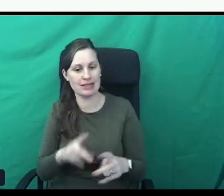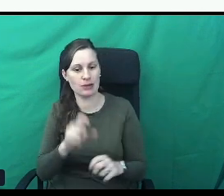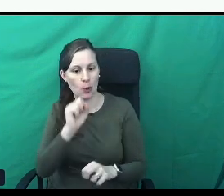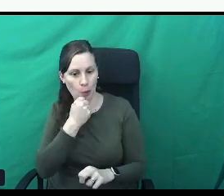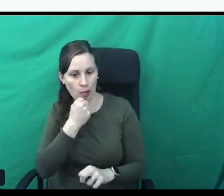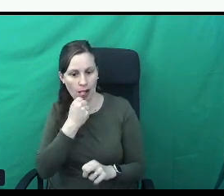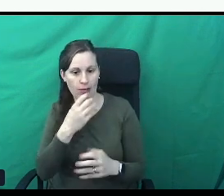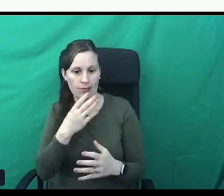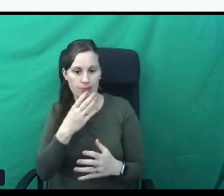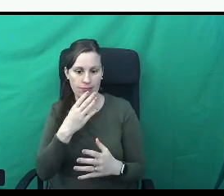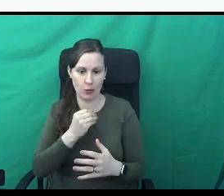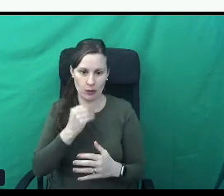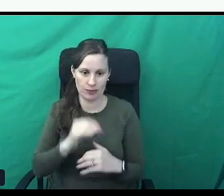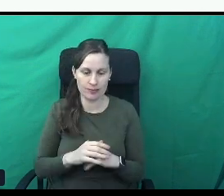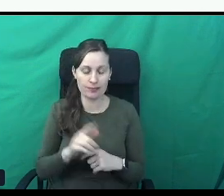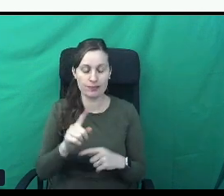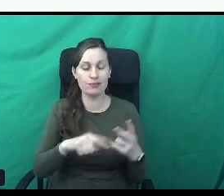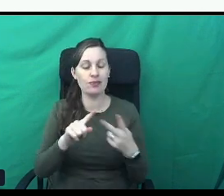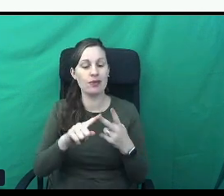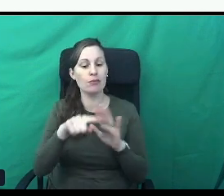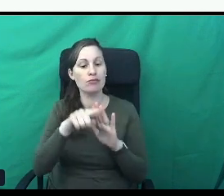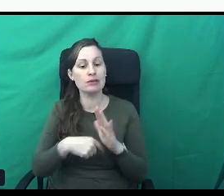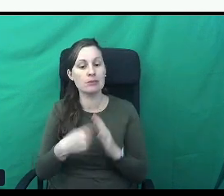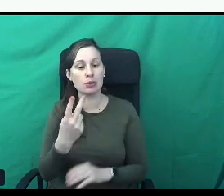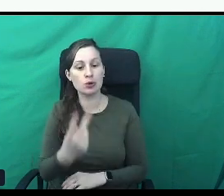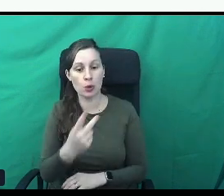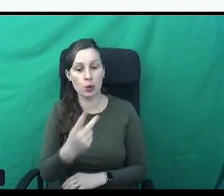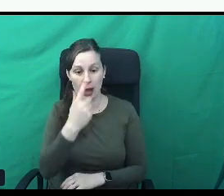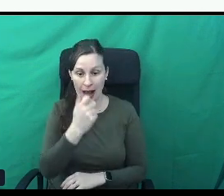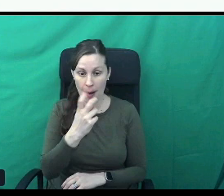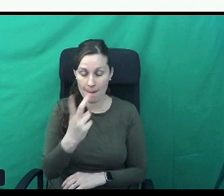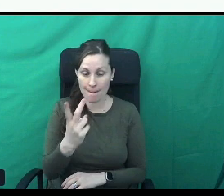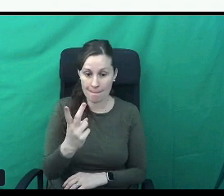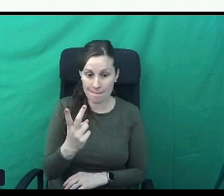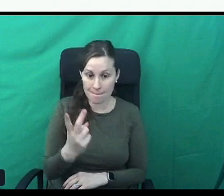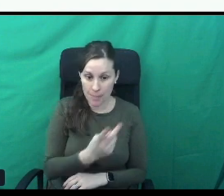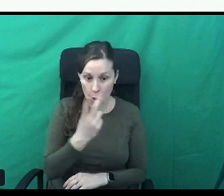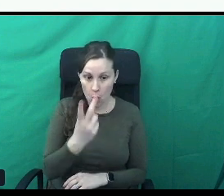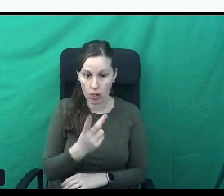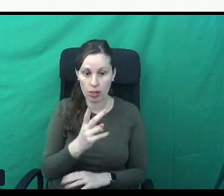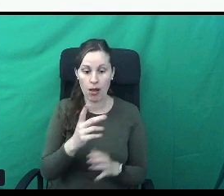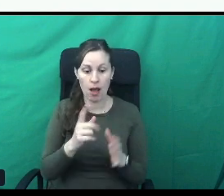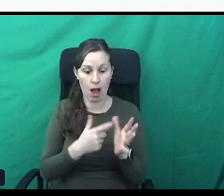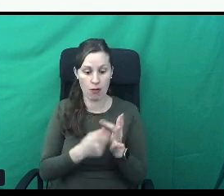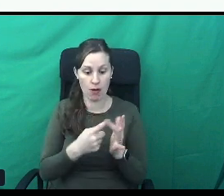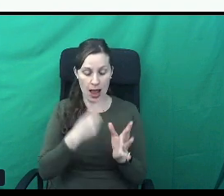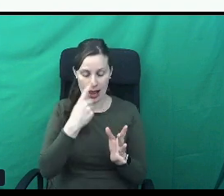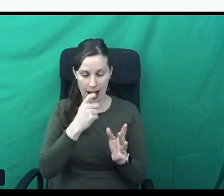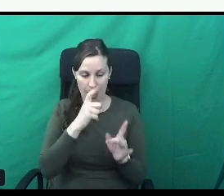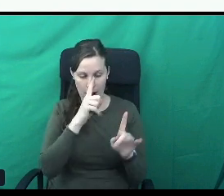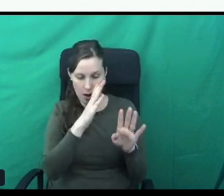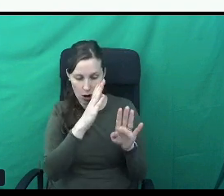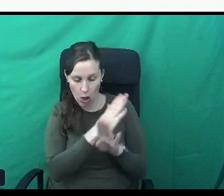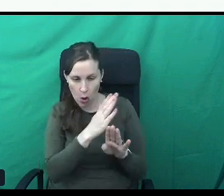Also principle two ARIA can both cloak and enhance. So it's a powerful.